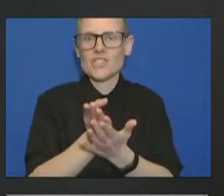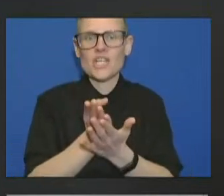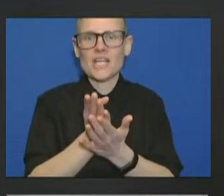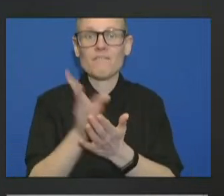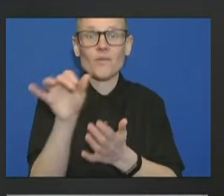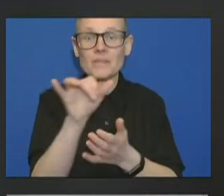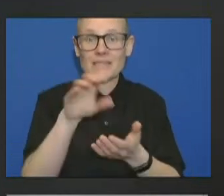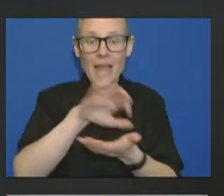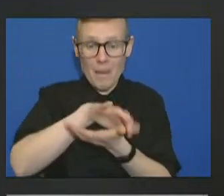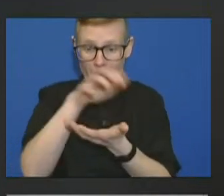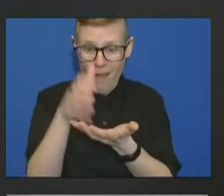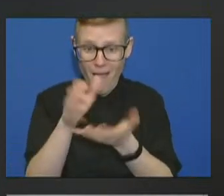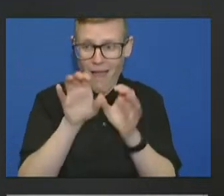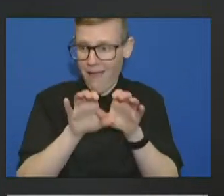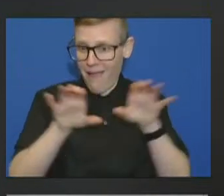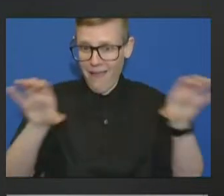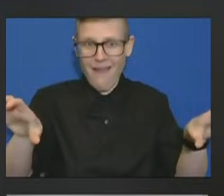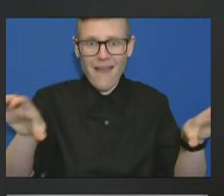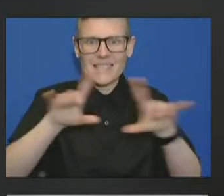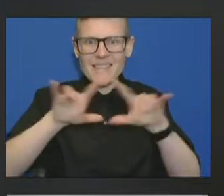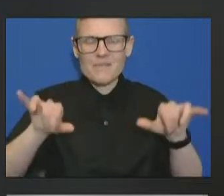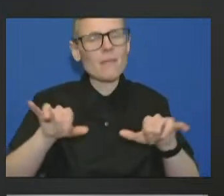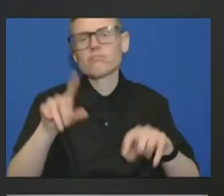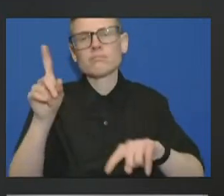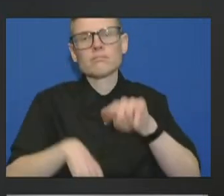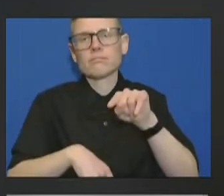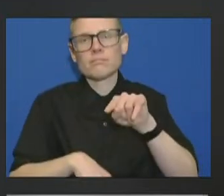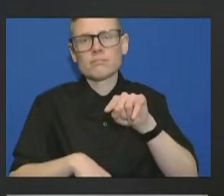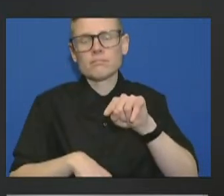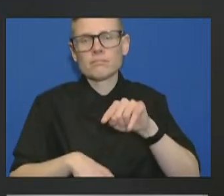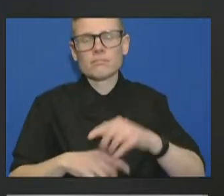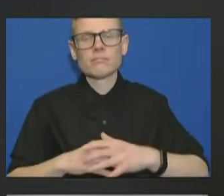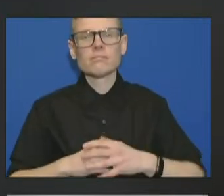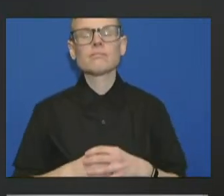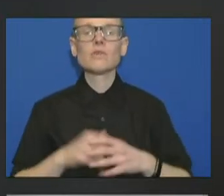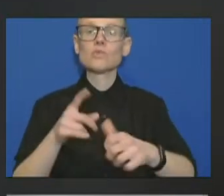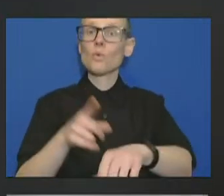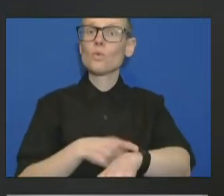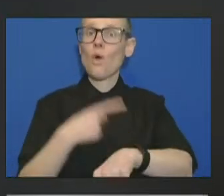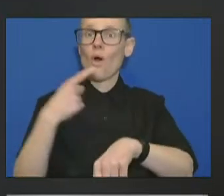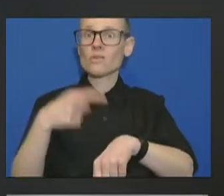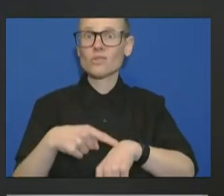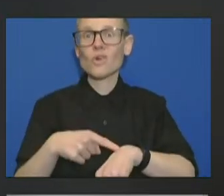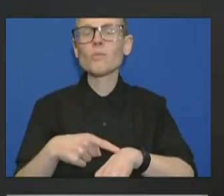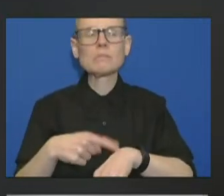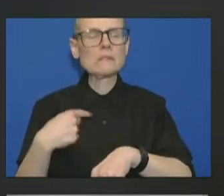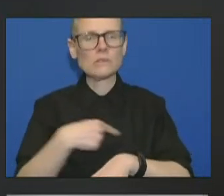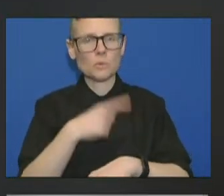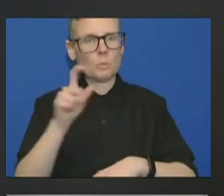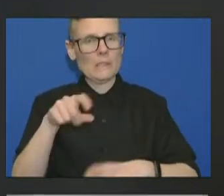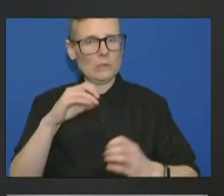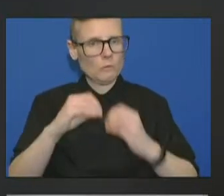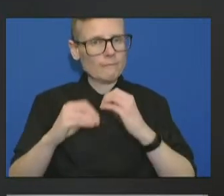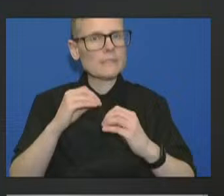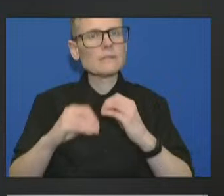same dollar twice, or you're budgeting for the same dollar in